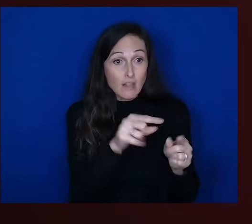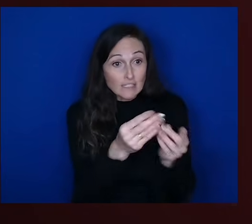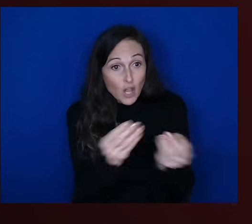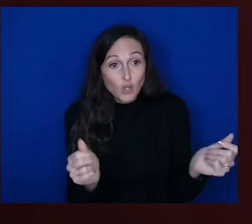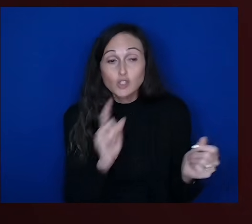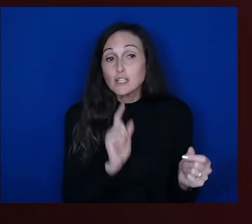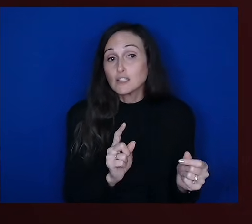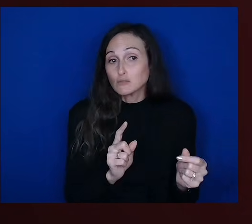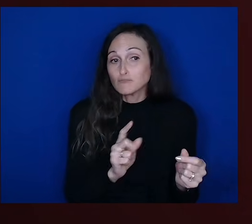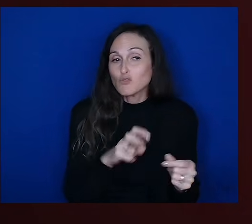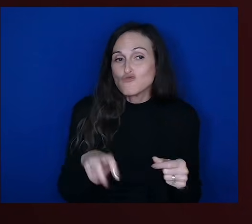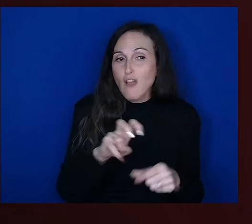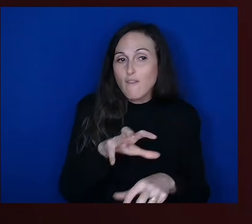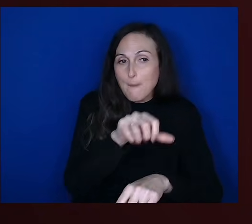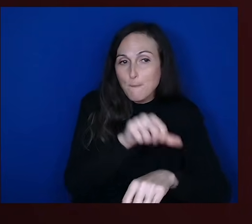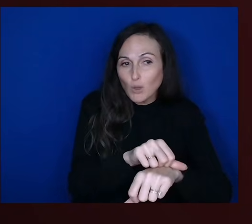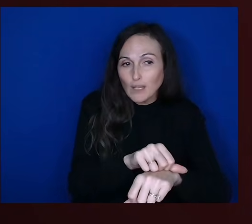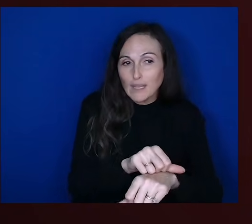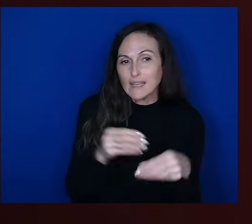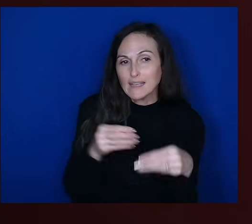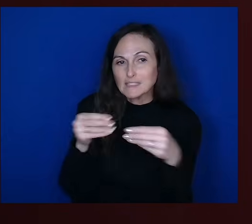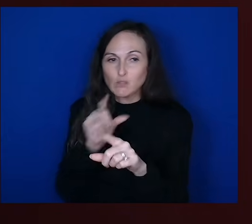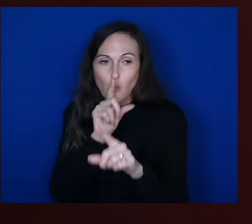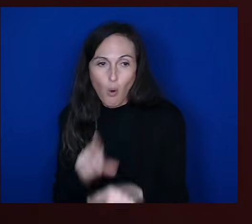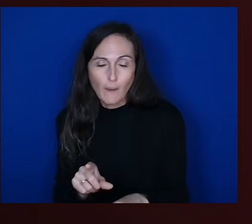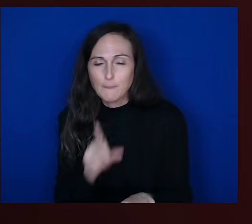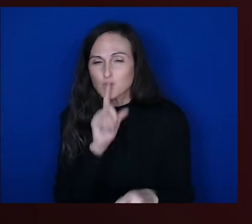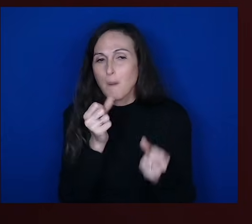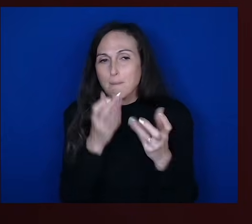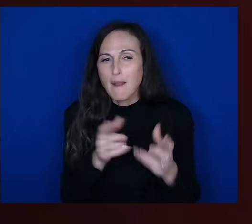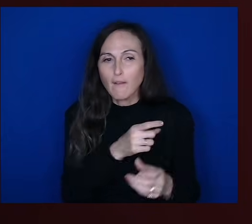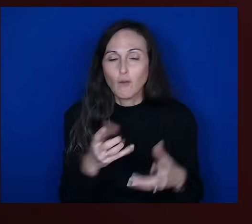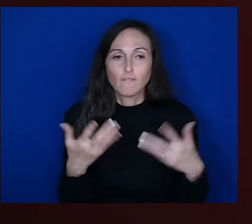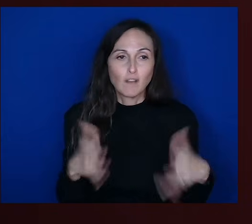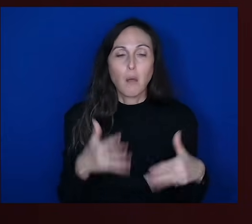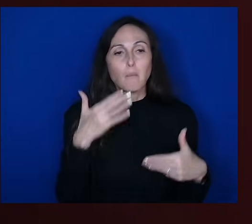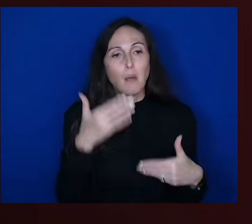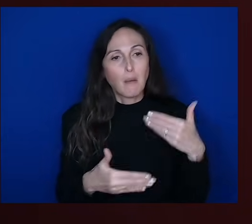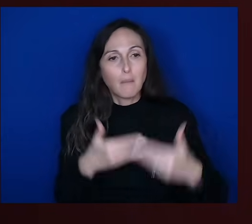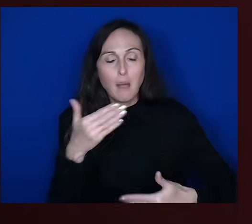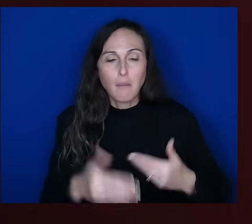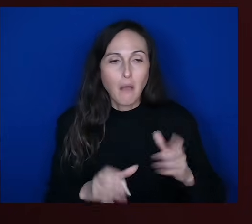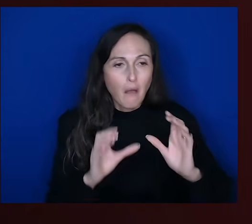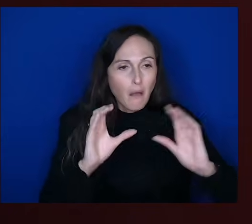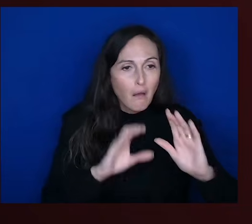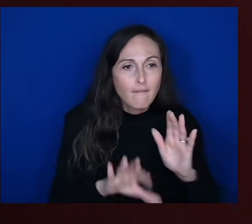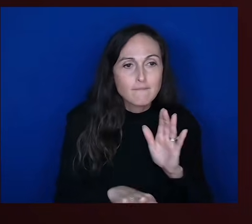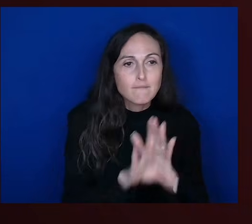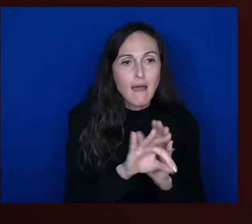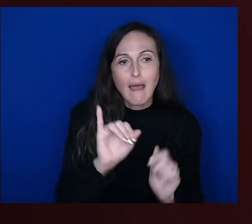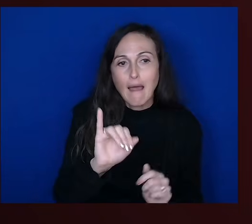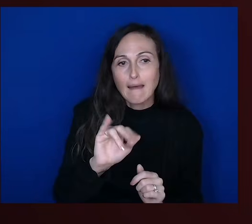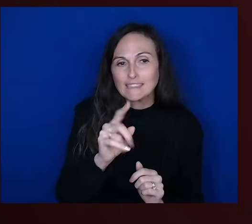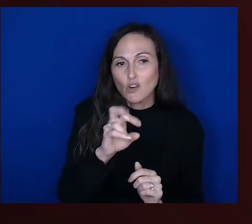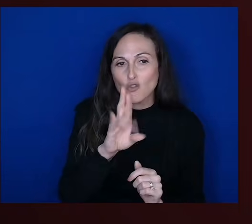So, I'm sure many of you went through the whole process of finding an itinerary and booking to come to the conference,